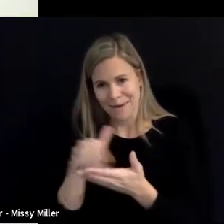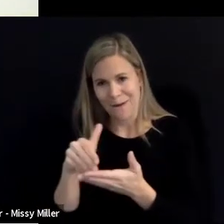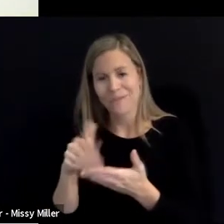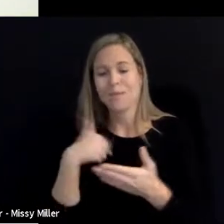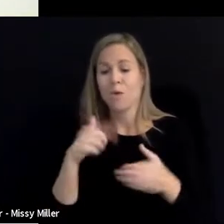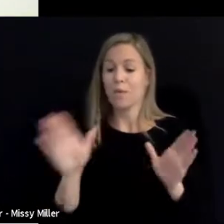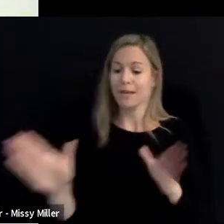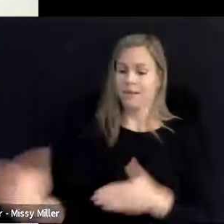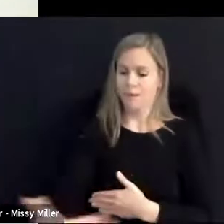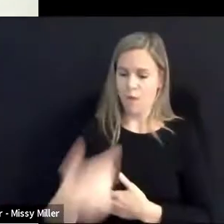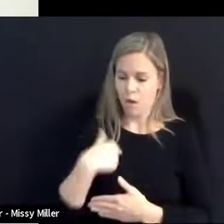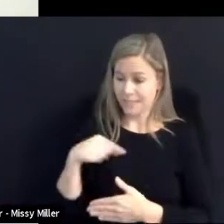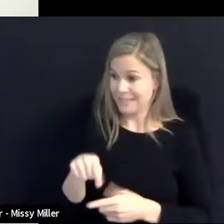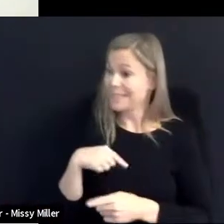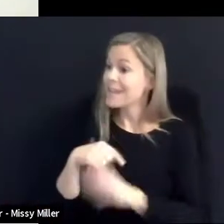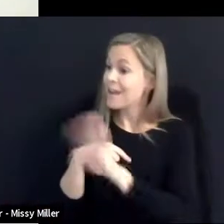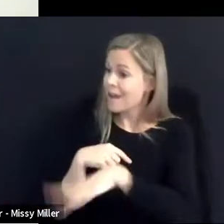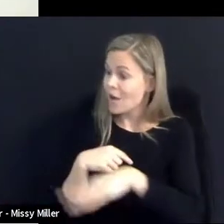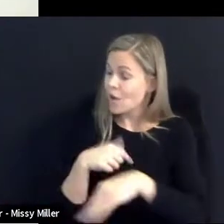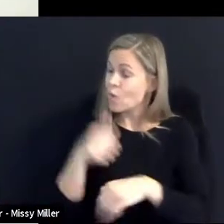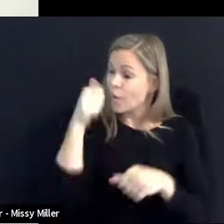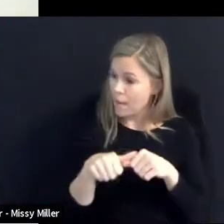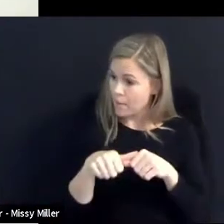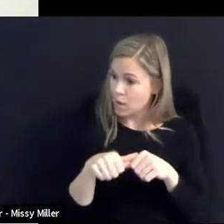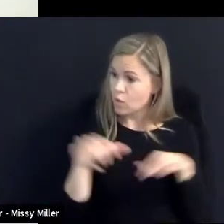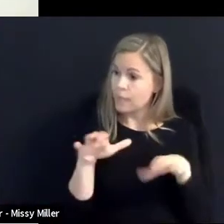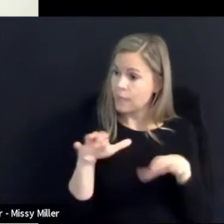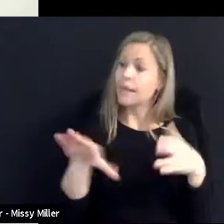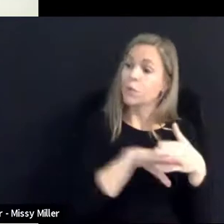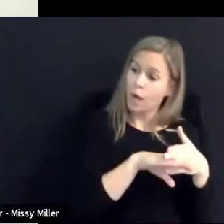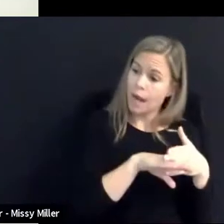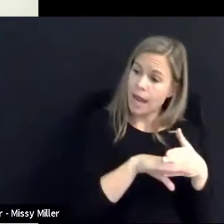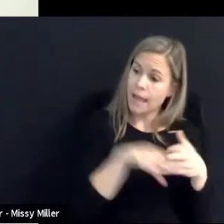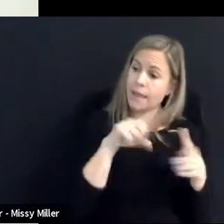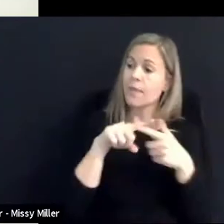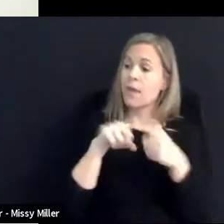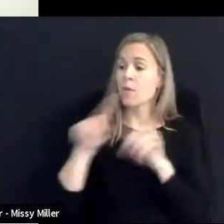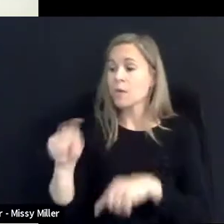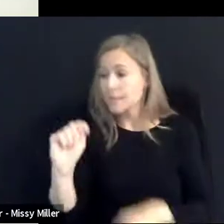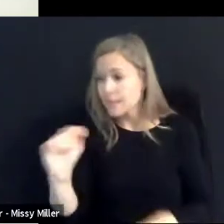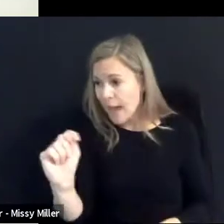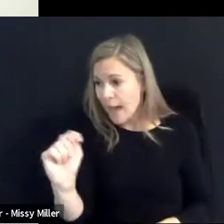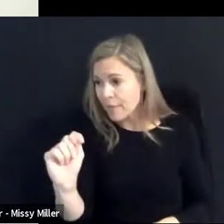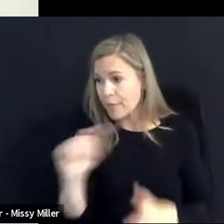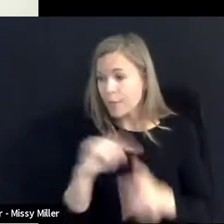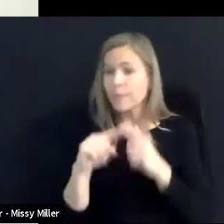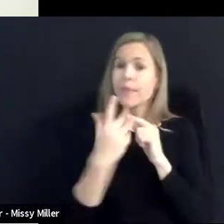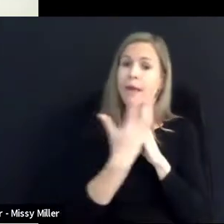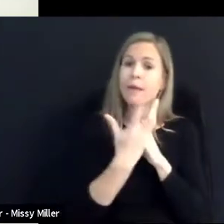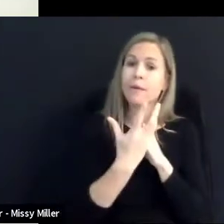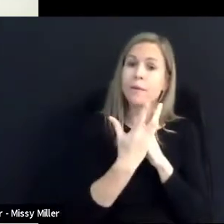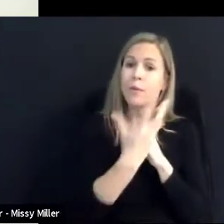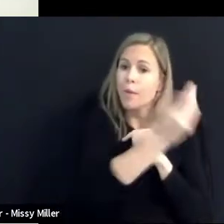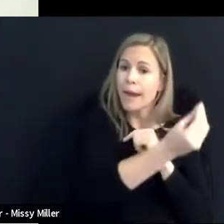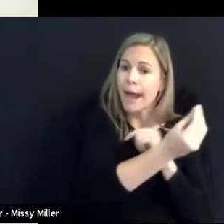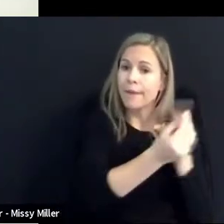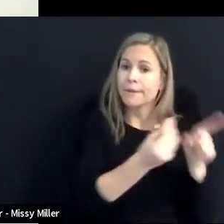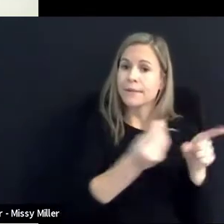and say, remember, we had a break and then we went to the toilet, and then we went up and lay on the trampoline,